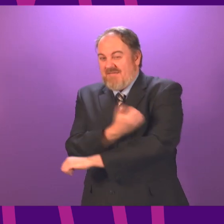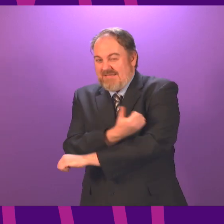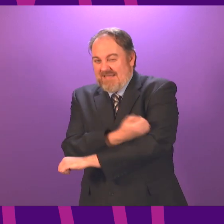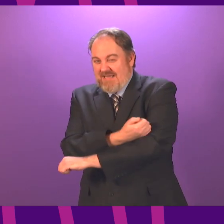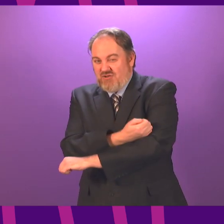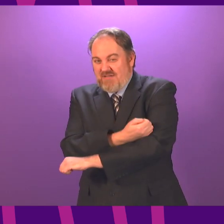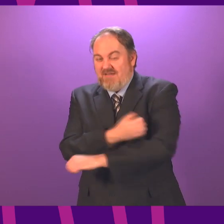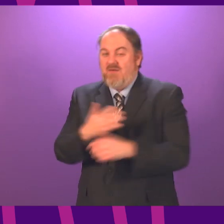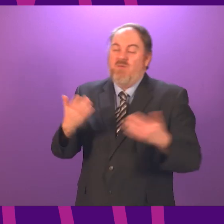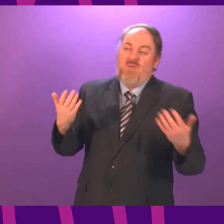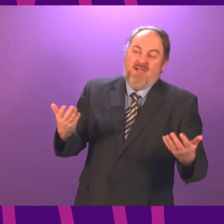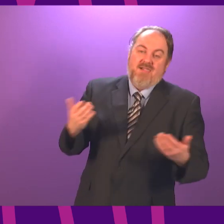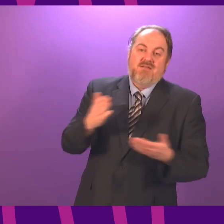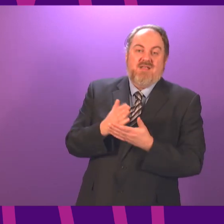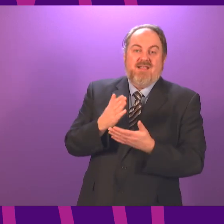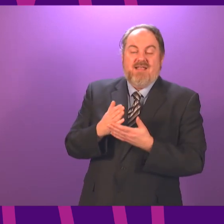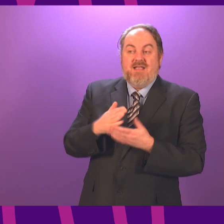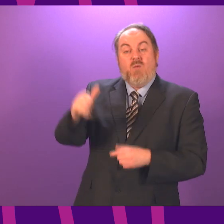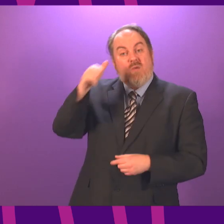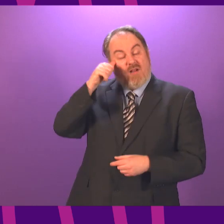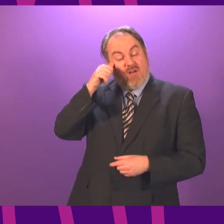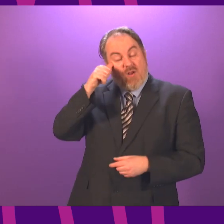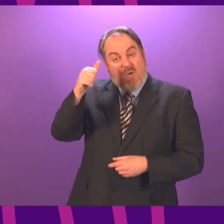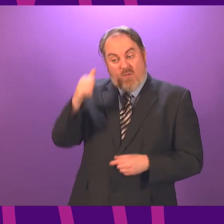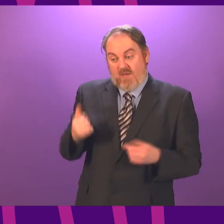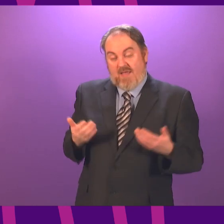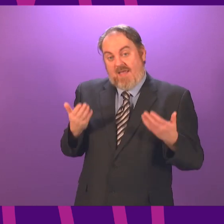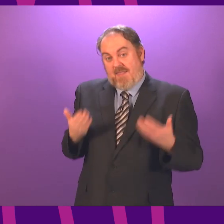question about the impact of vaccination, but the biggest unanswered question—although